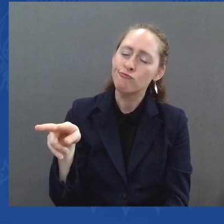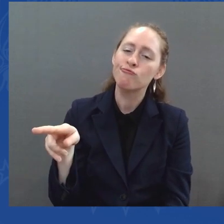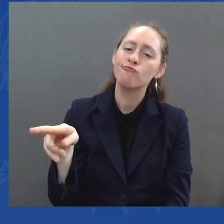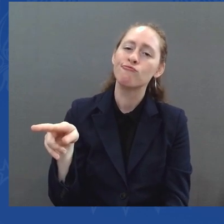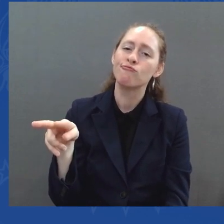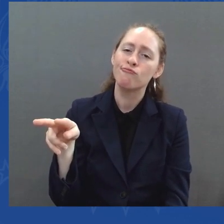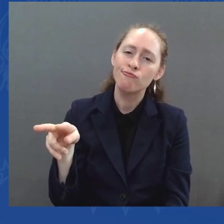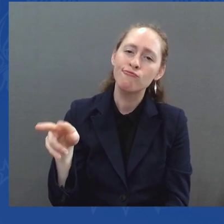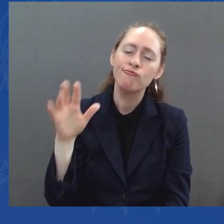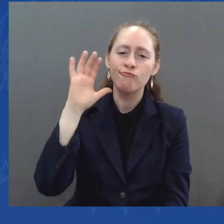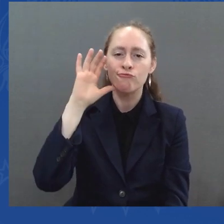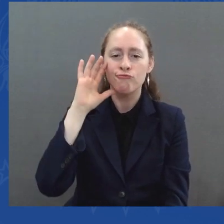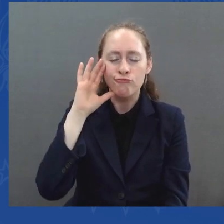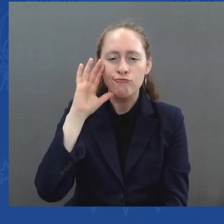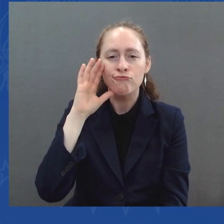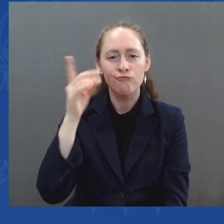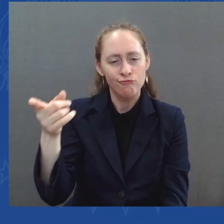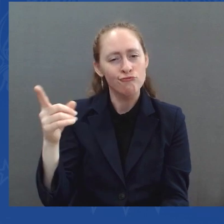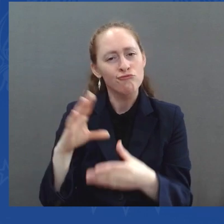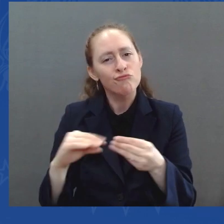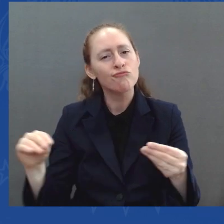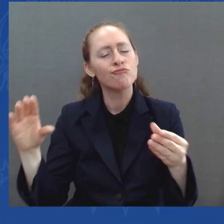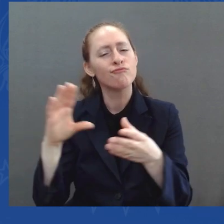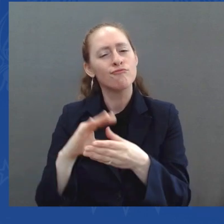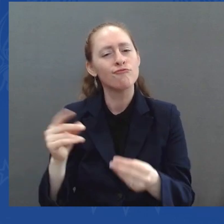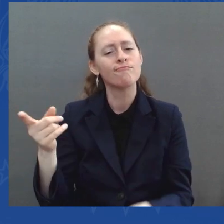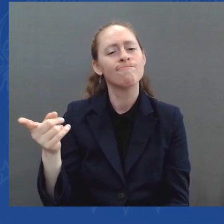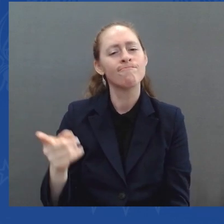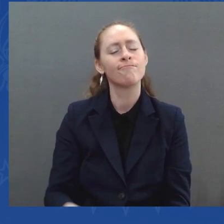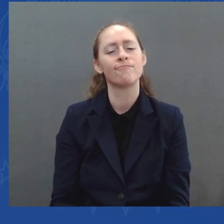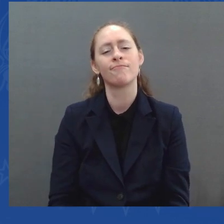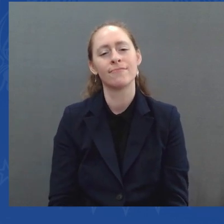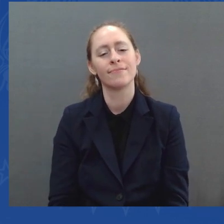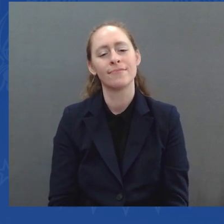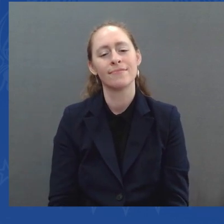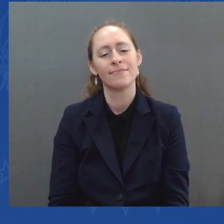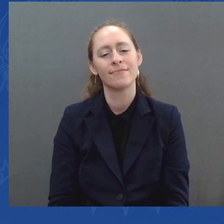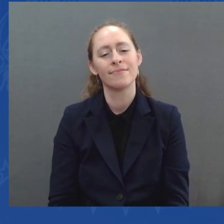I can remember there with Beau thinking to myself,